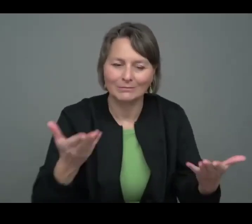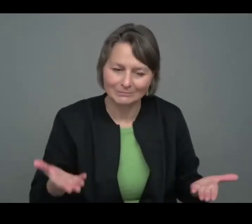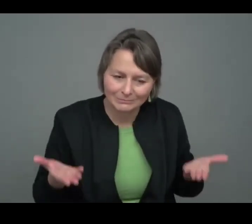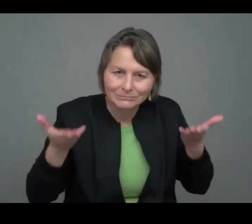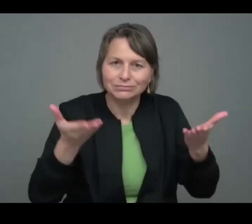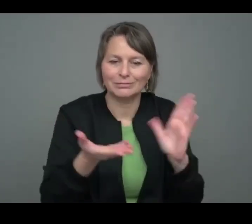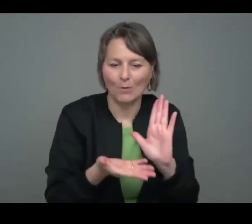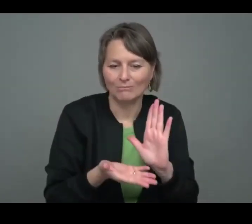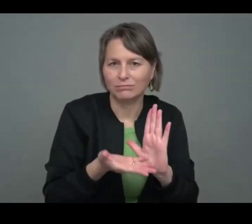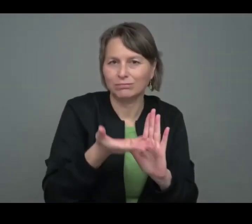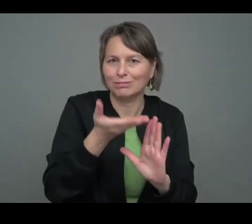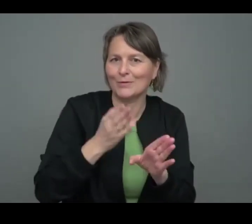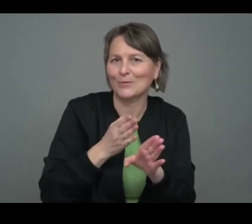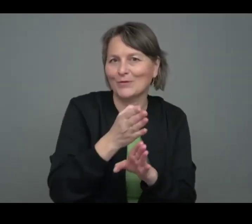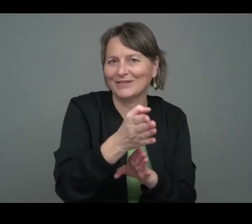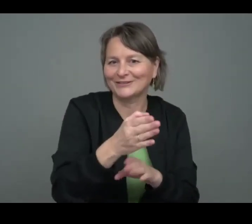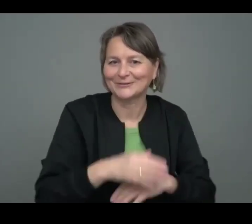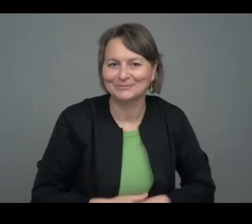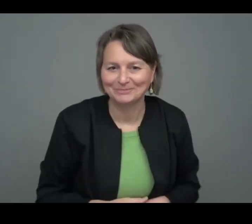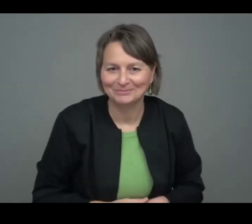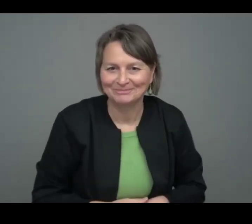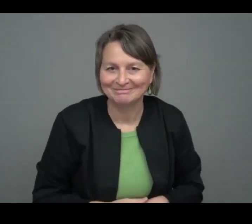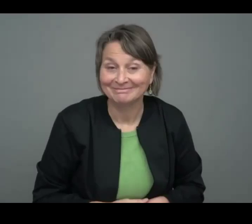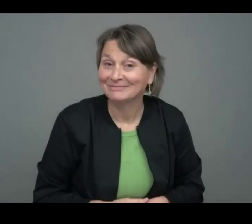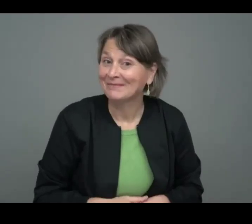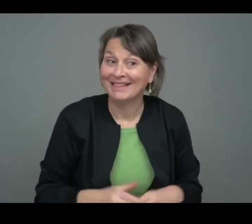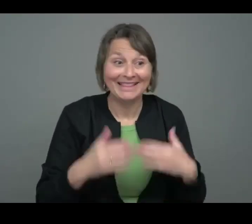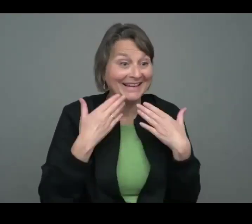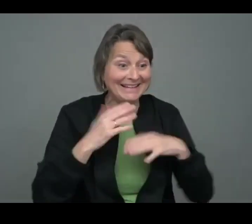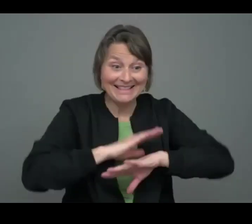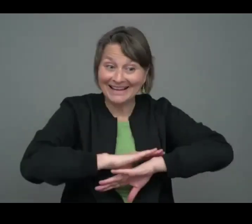meaning both communities, the sign language interpreting community and the deaf community.